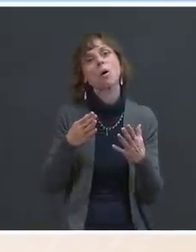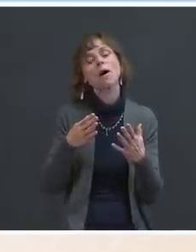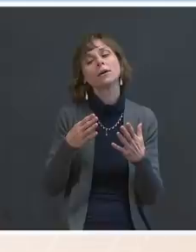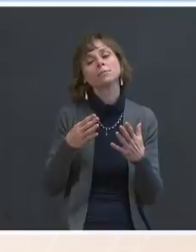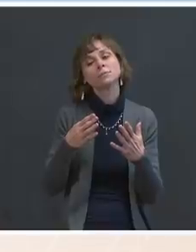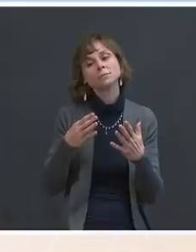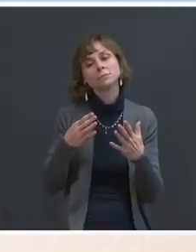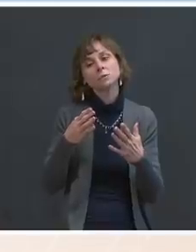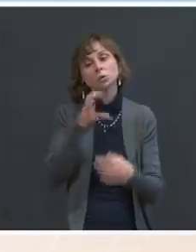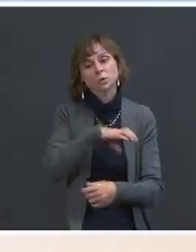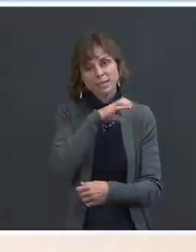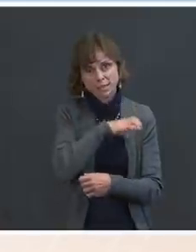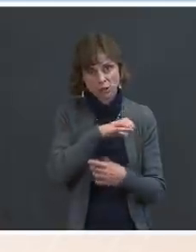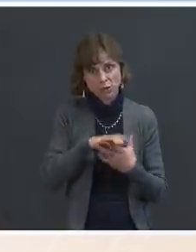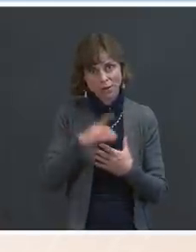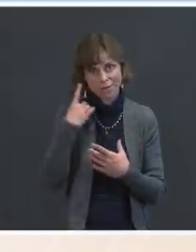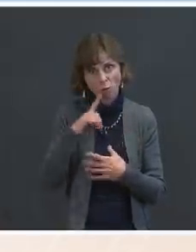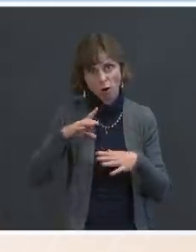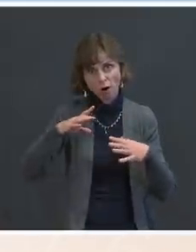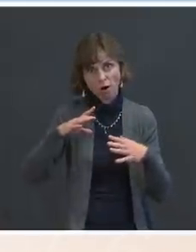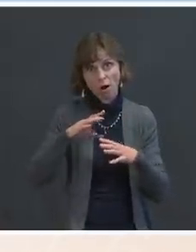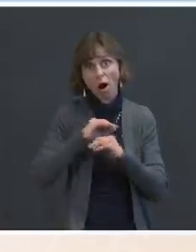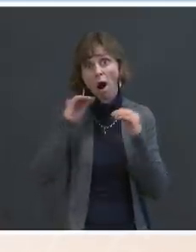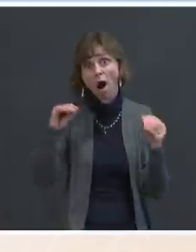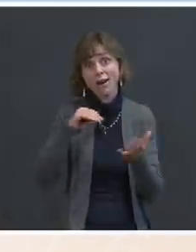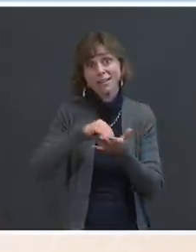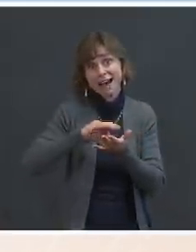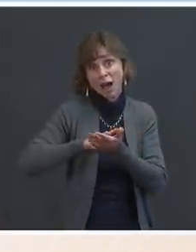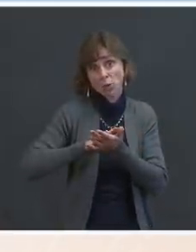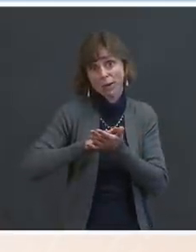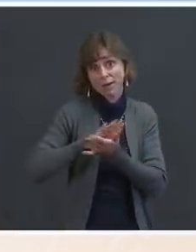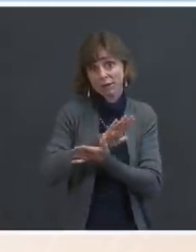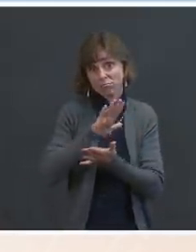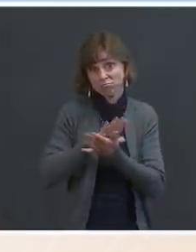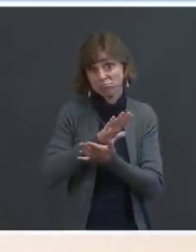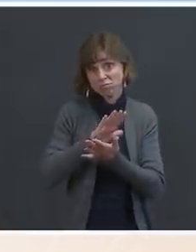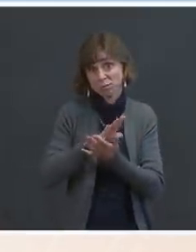for undocumented immigrants. And he also proposes an investment in smart security.